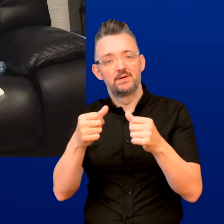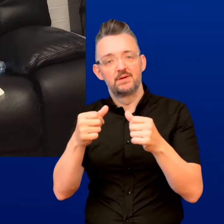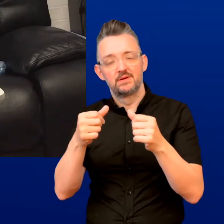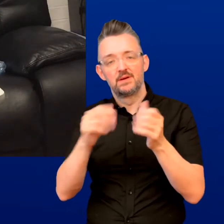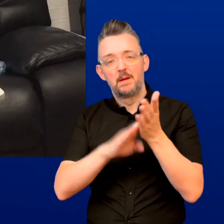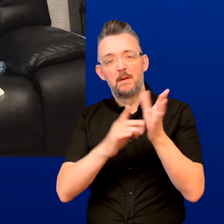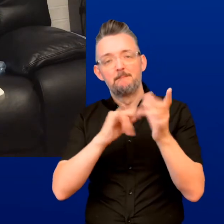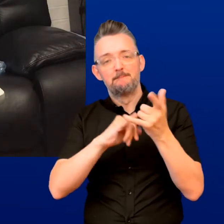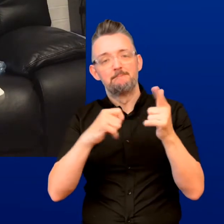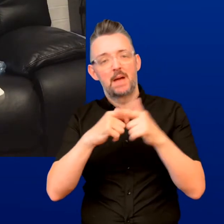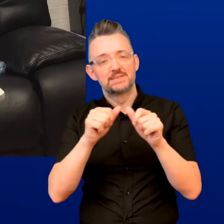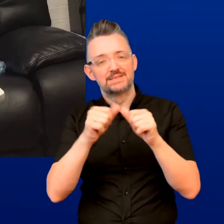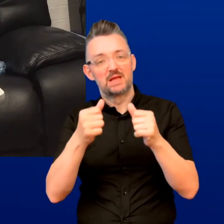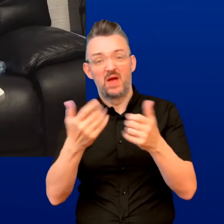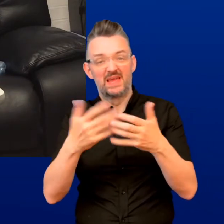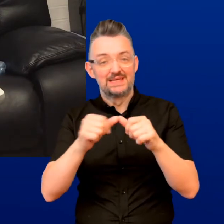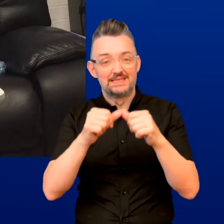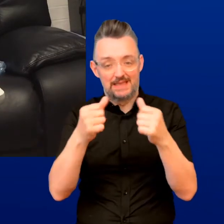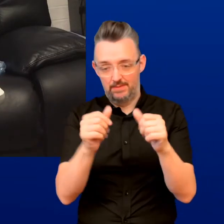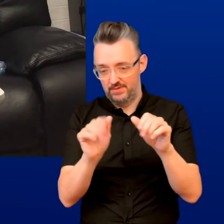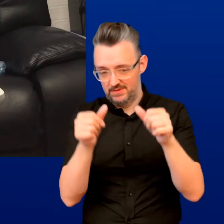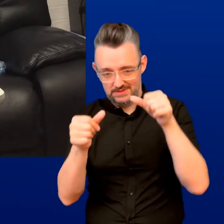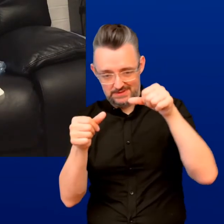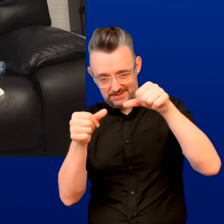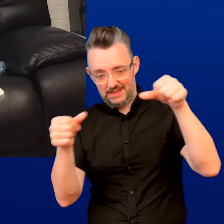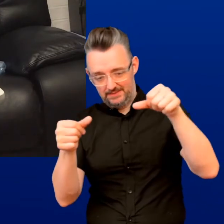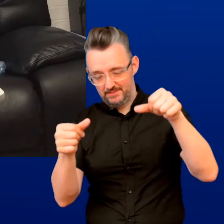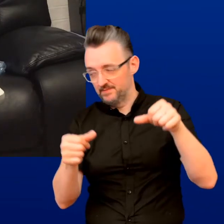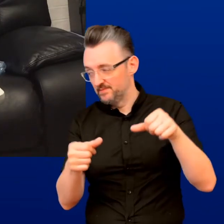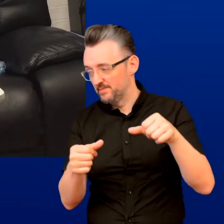and I stuck